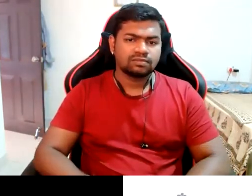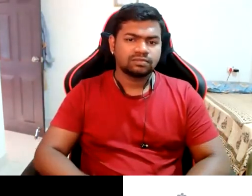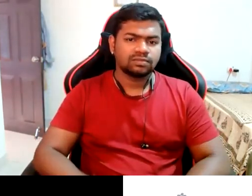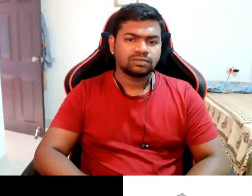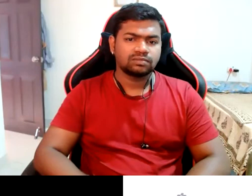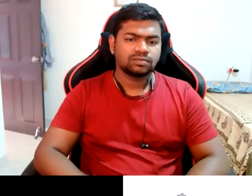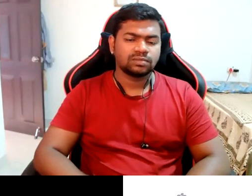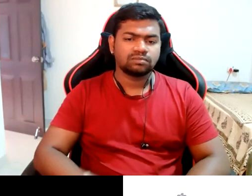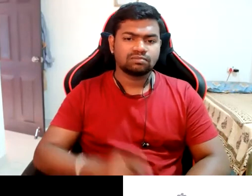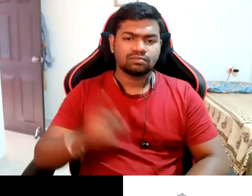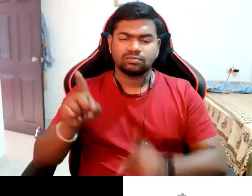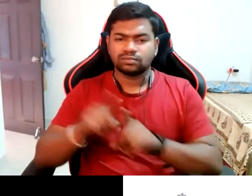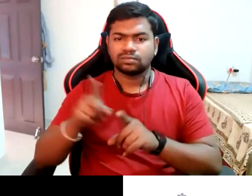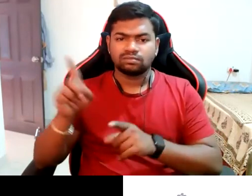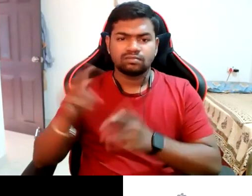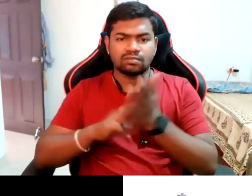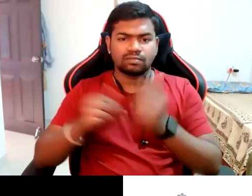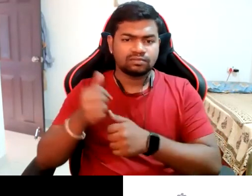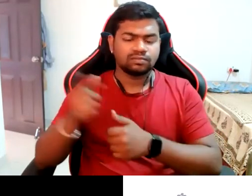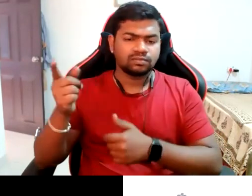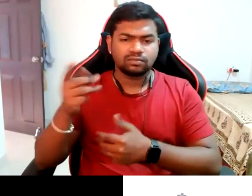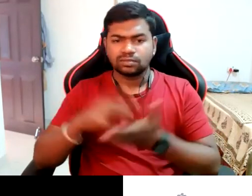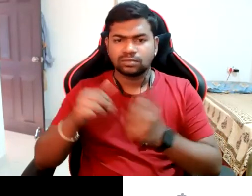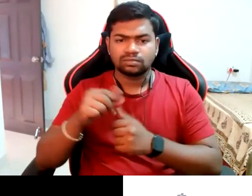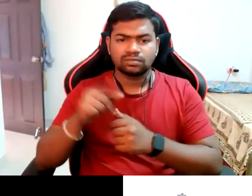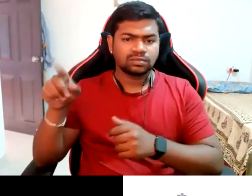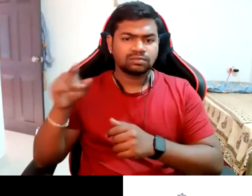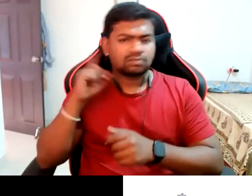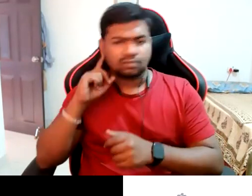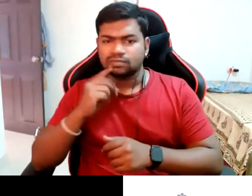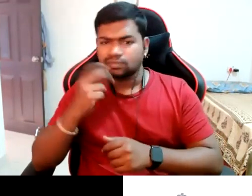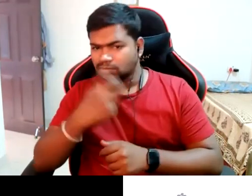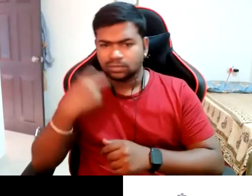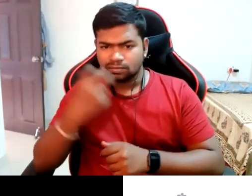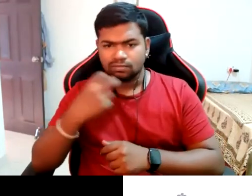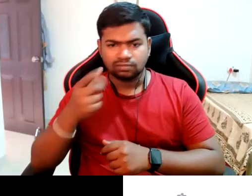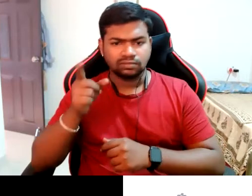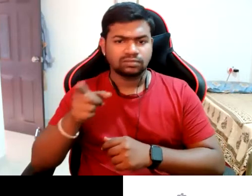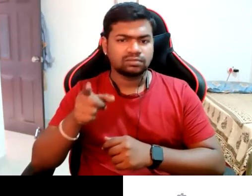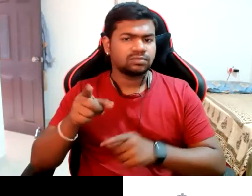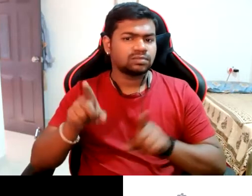what i did was that i connected with his manager I told his manager. the candidate is lipreading.